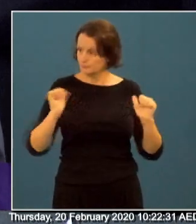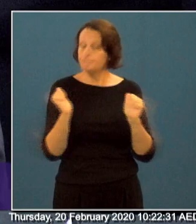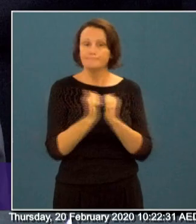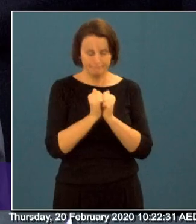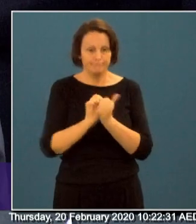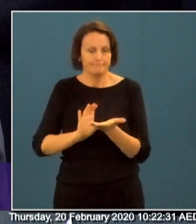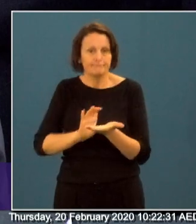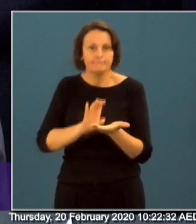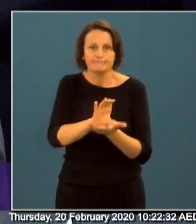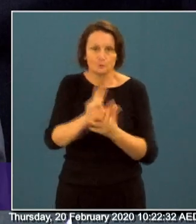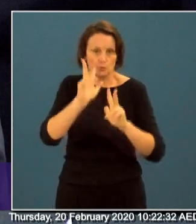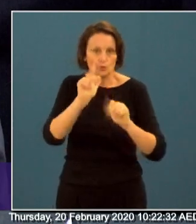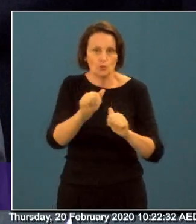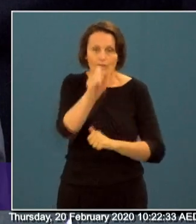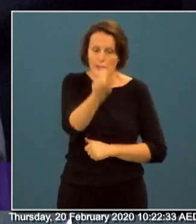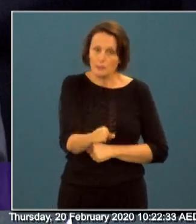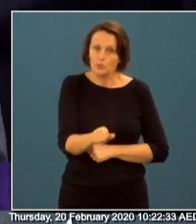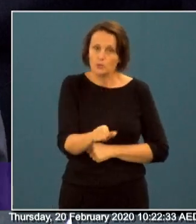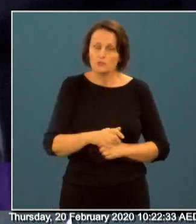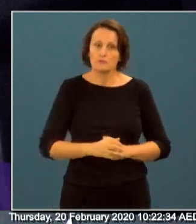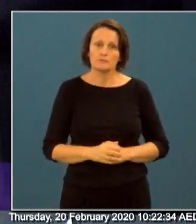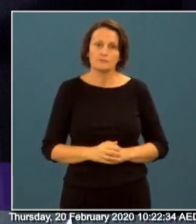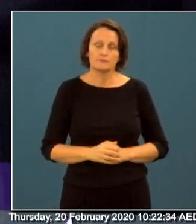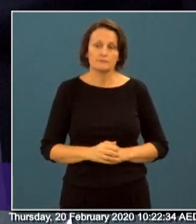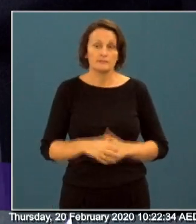There are big policy challenges there as well,